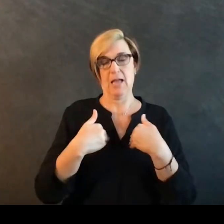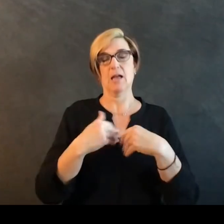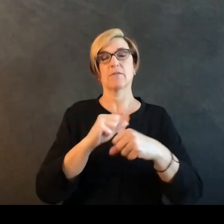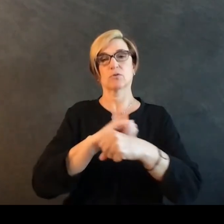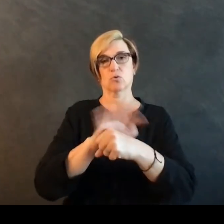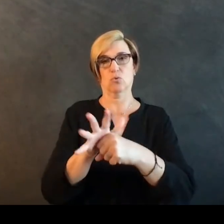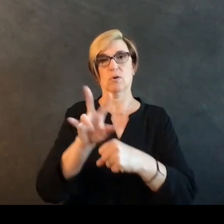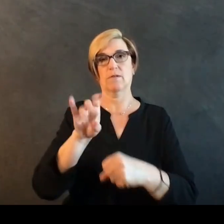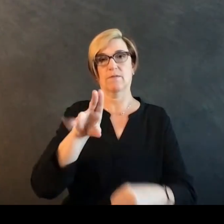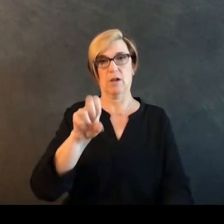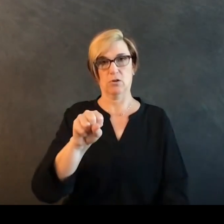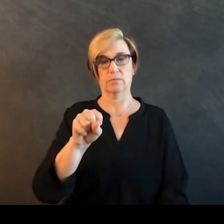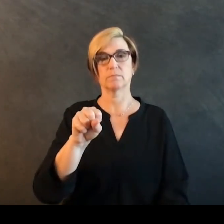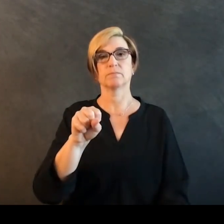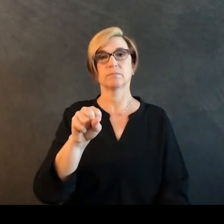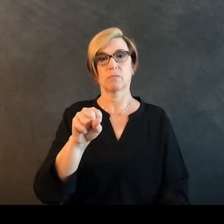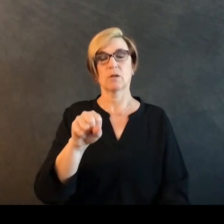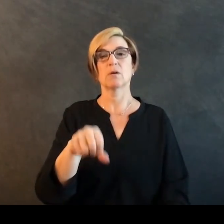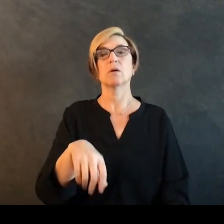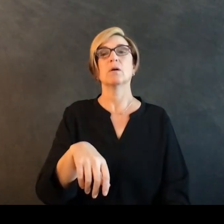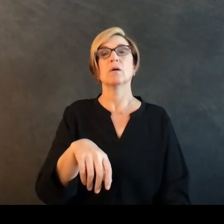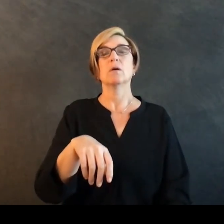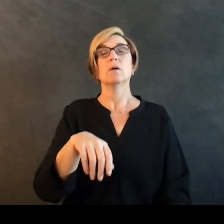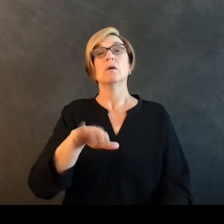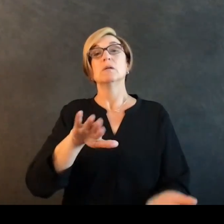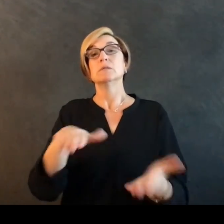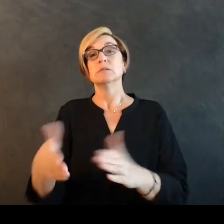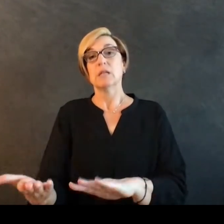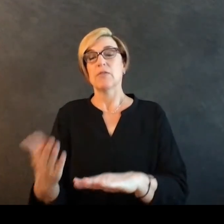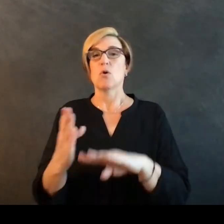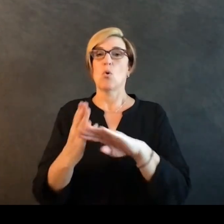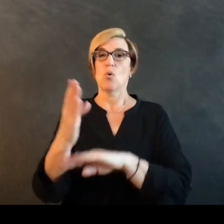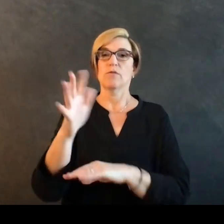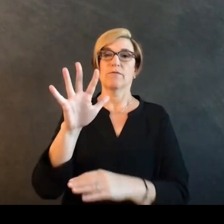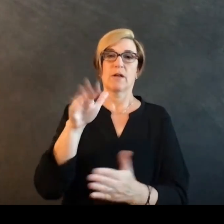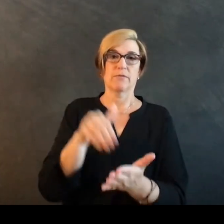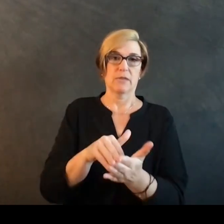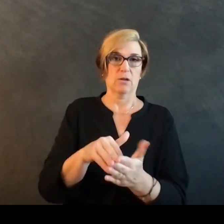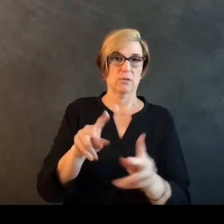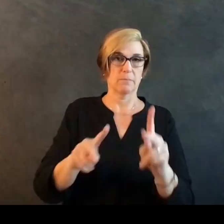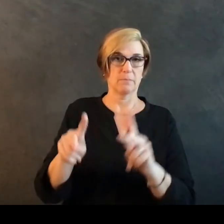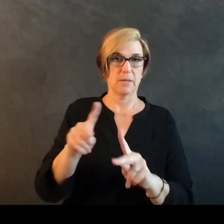the losses over five thousand Americans and our hearts are with their families